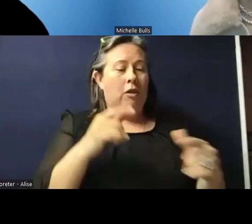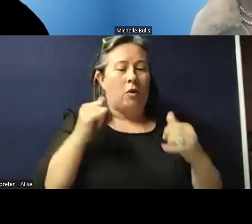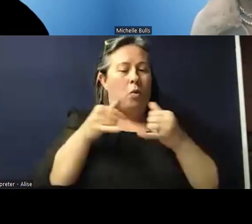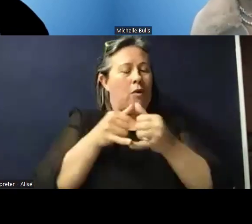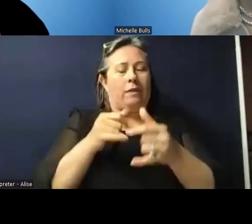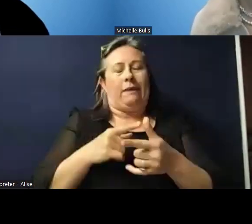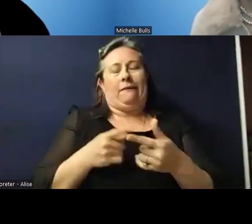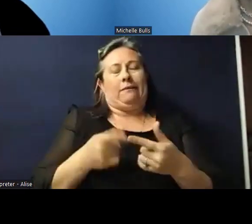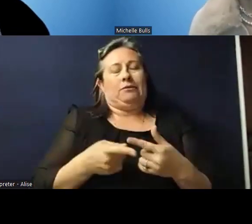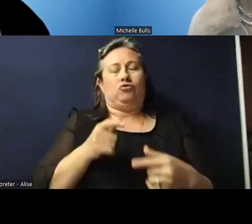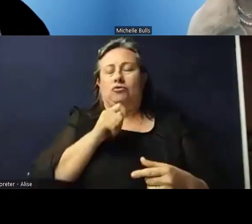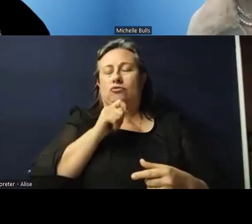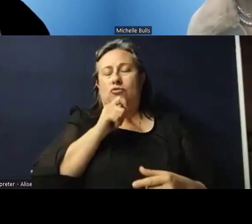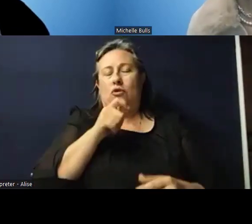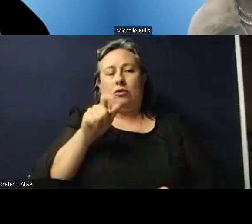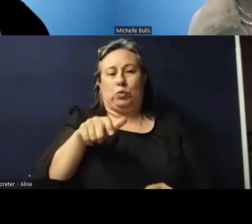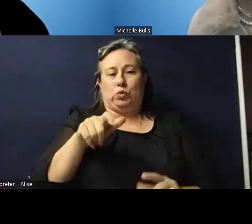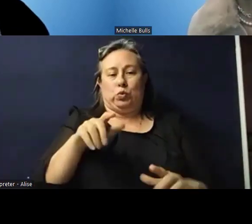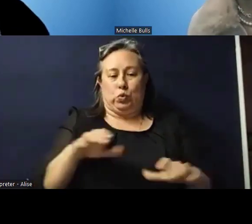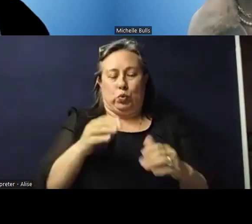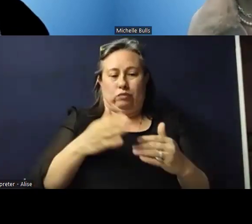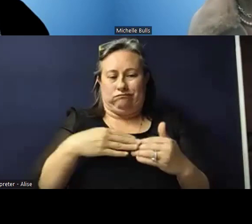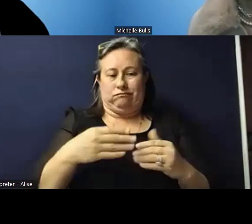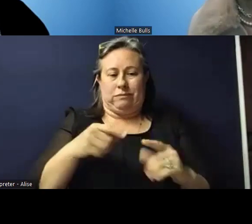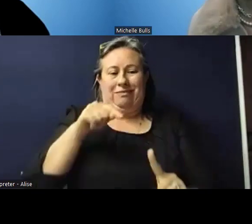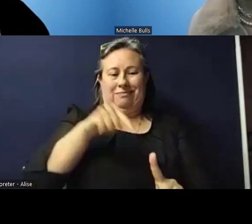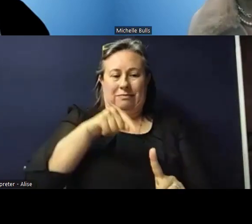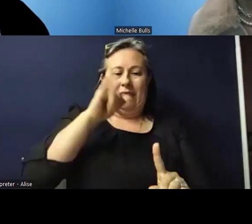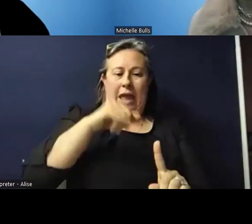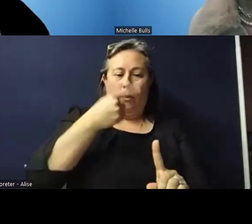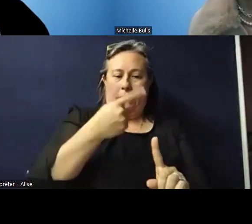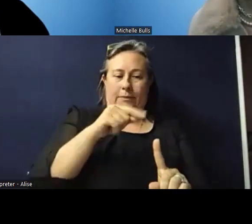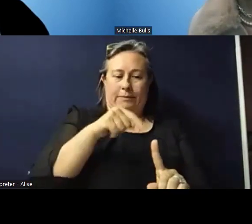And then there was another thing